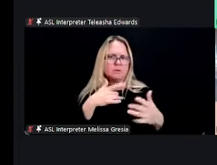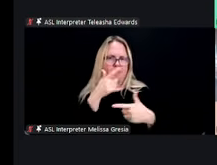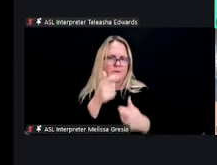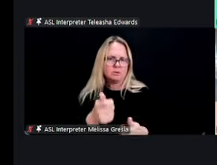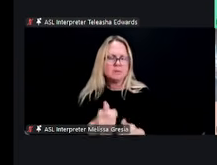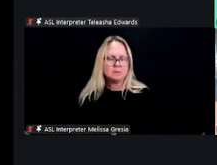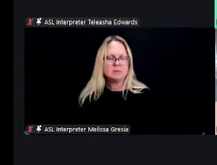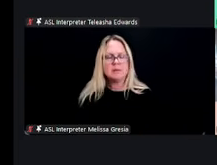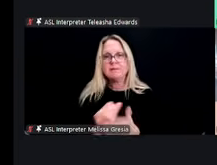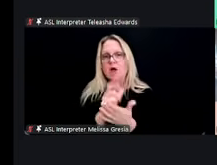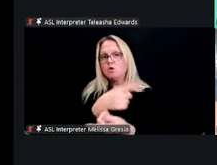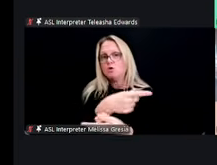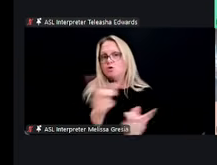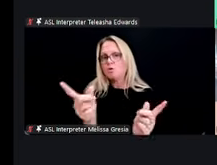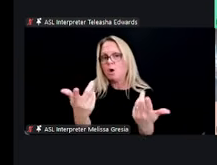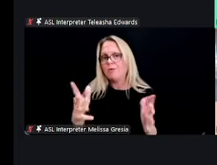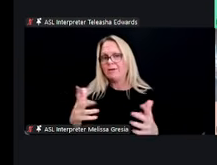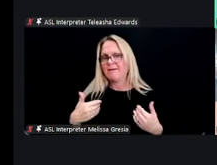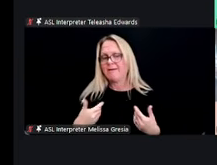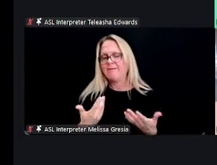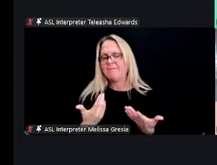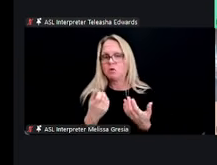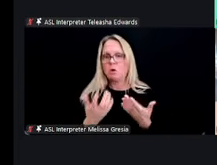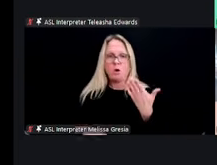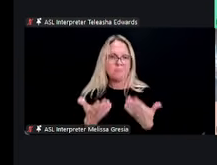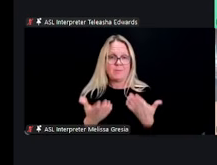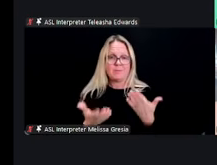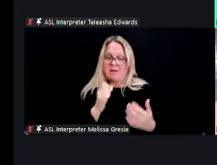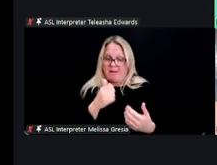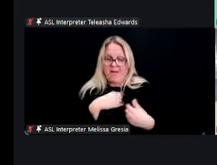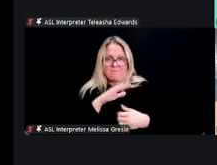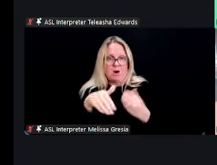um that you all have. And so although we may not have all the details that we can